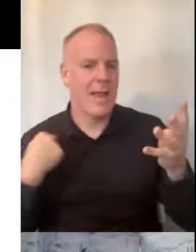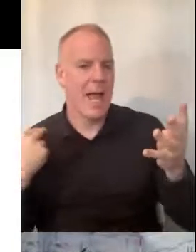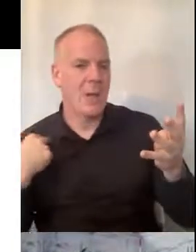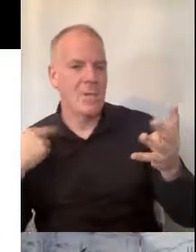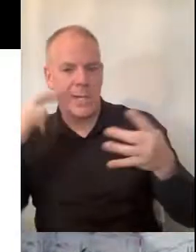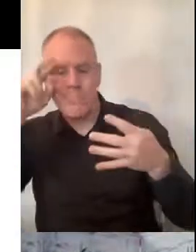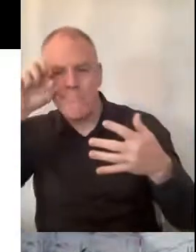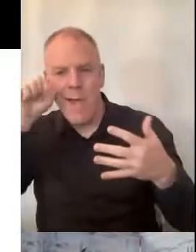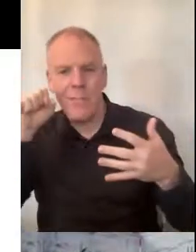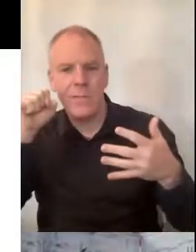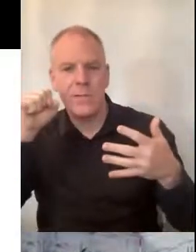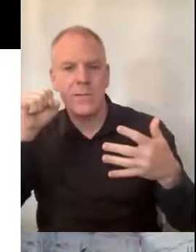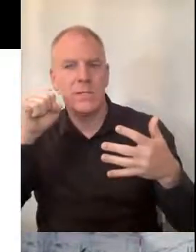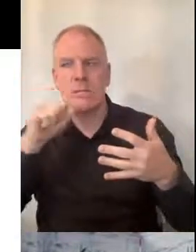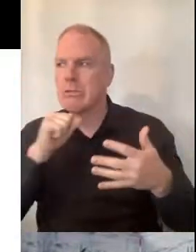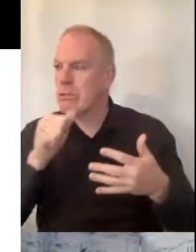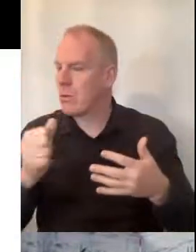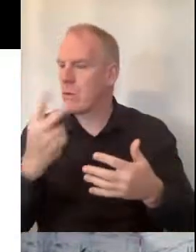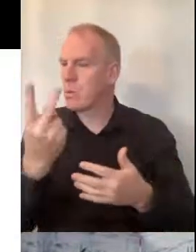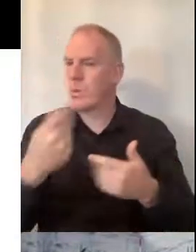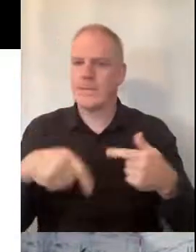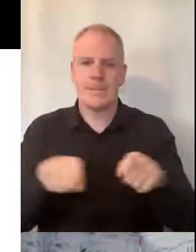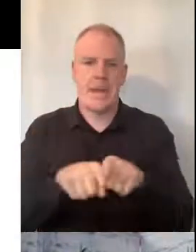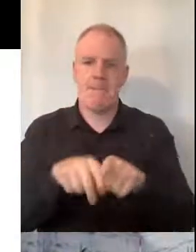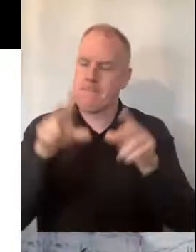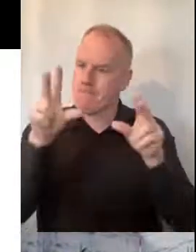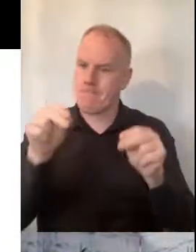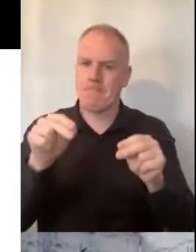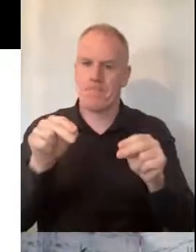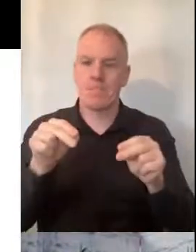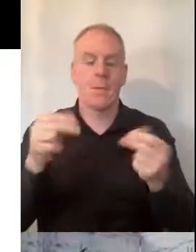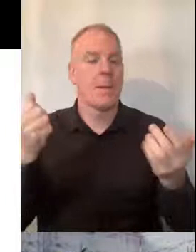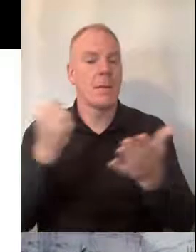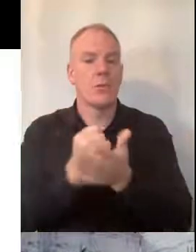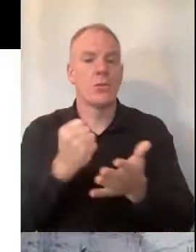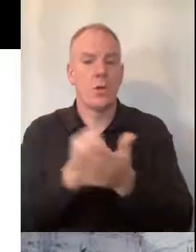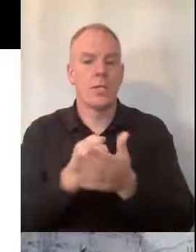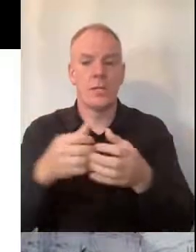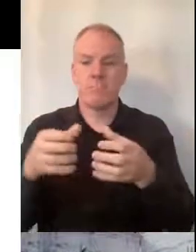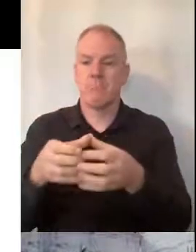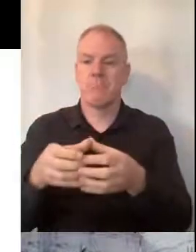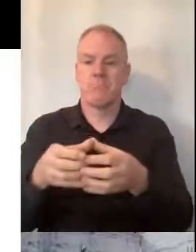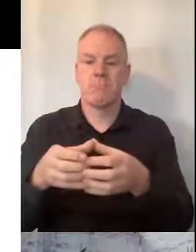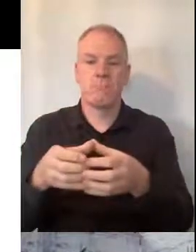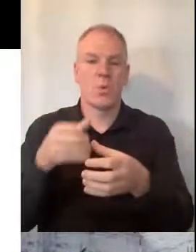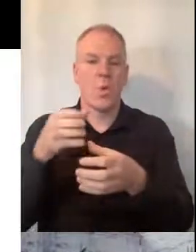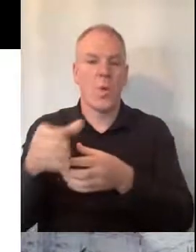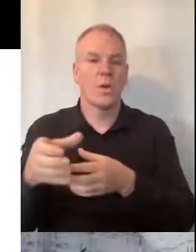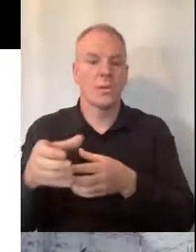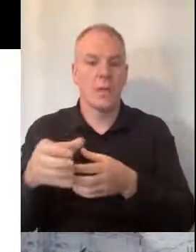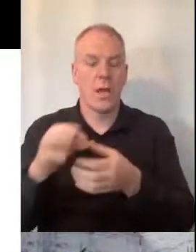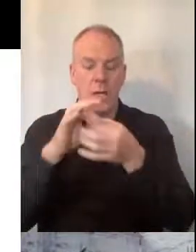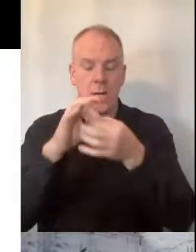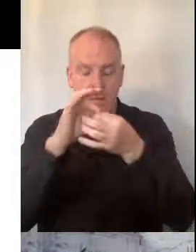no two people are the same, so you could be studying a module and you could be highly engaged, highly motivated,